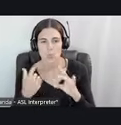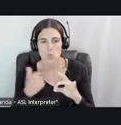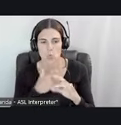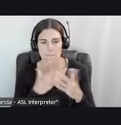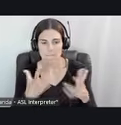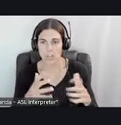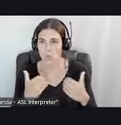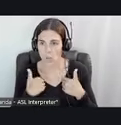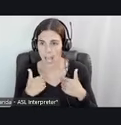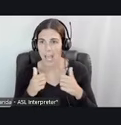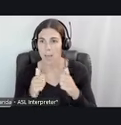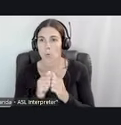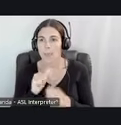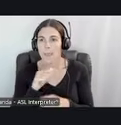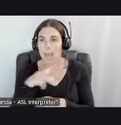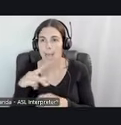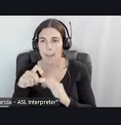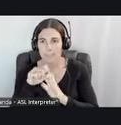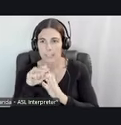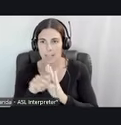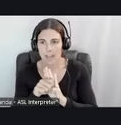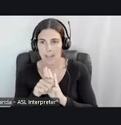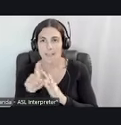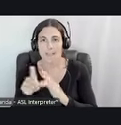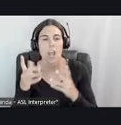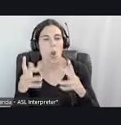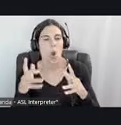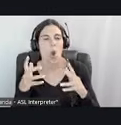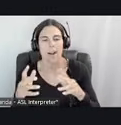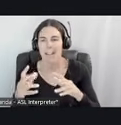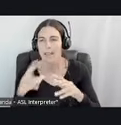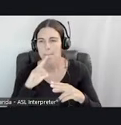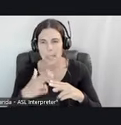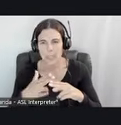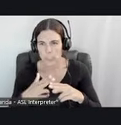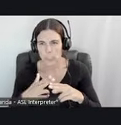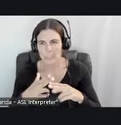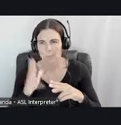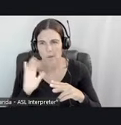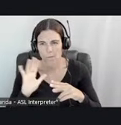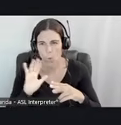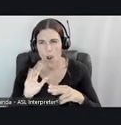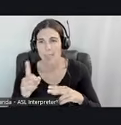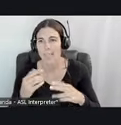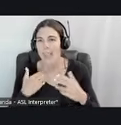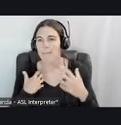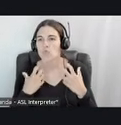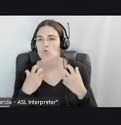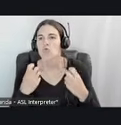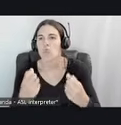uh with AppState and they already as I mentioned previously have a strong presence uh both in